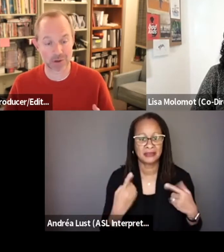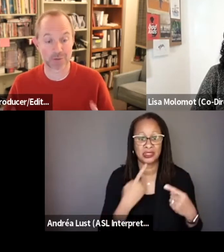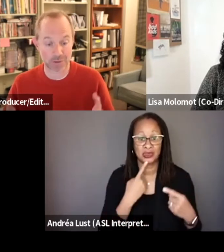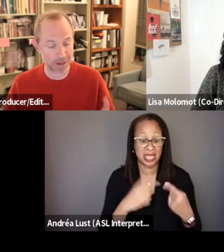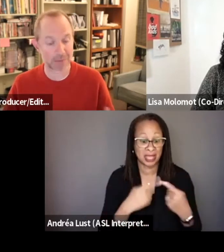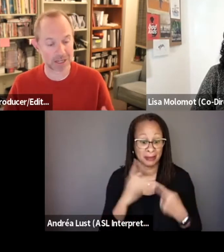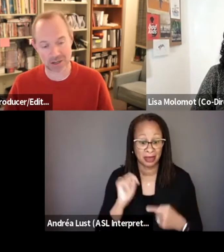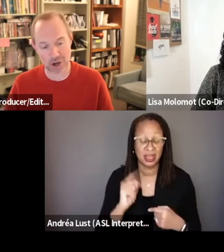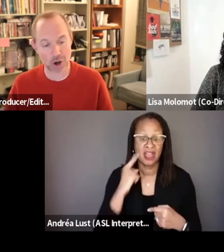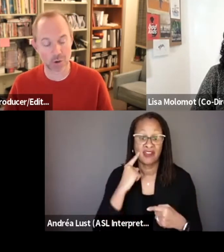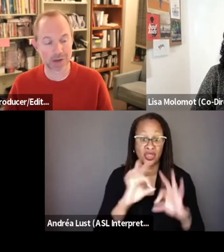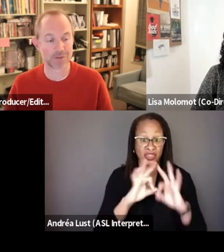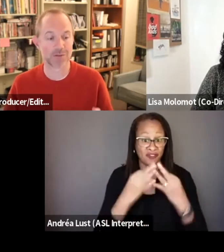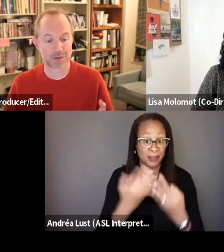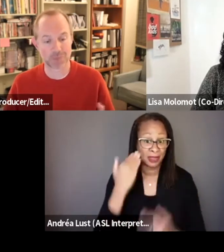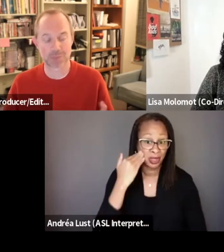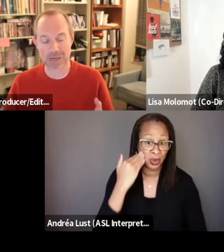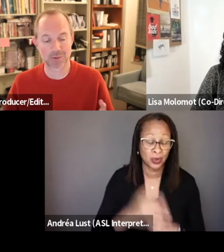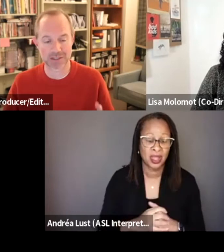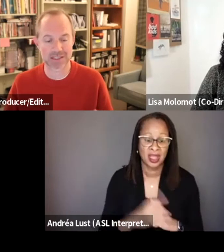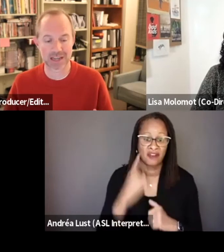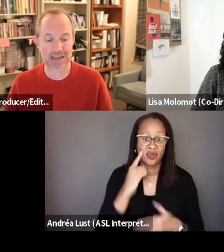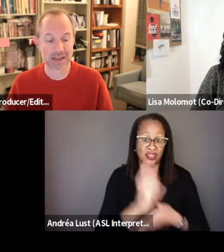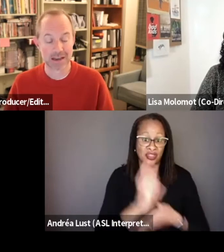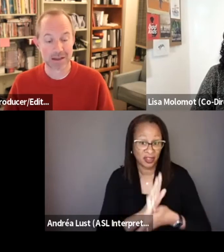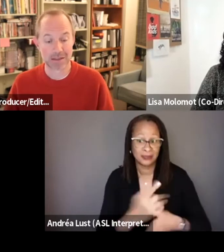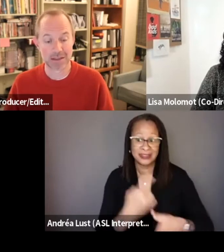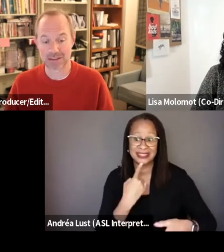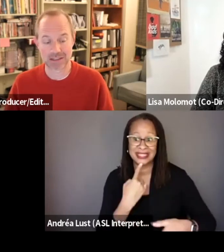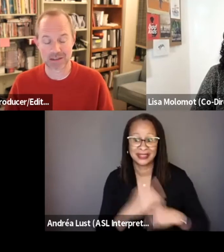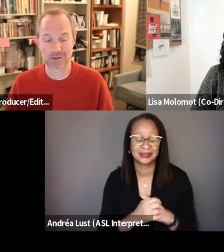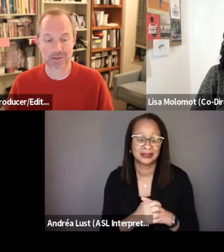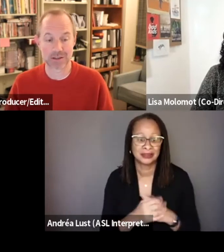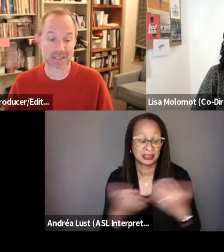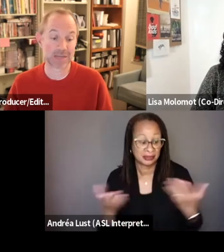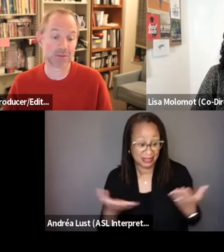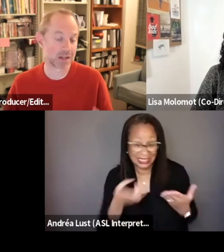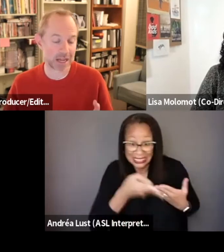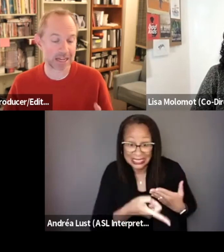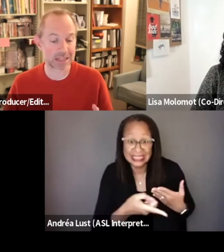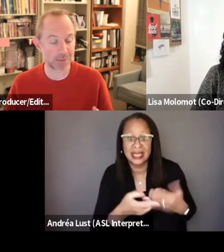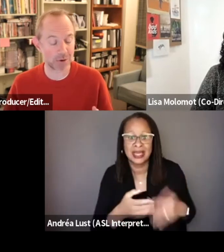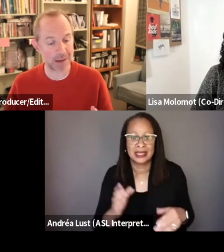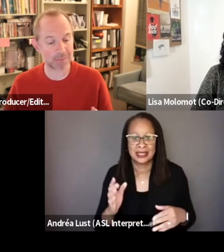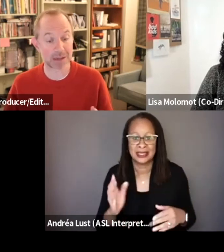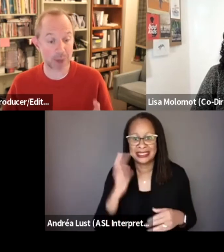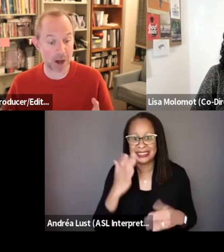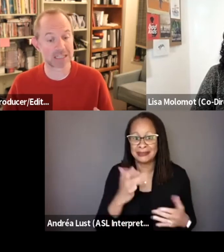for the family to know, and for the film to be able to say this, it seemed unlikely perhaps, like possible,